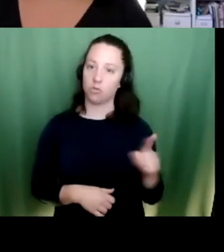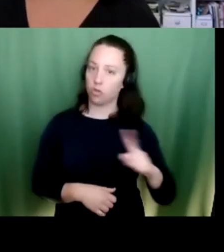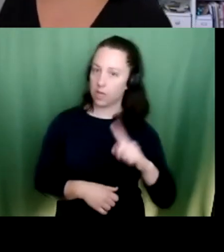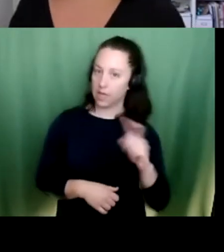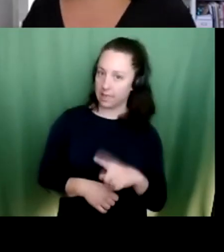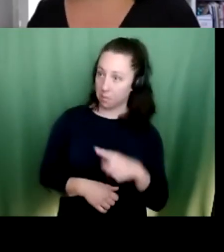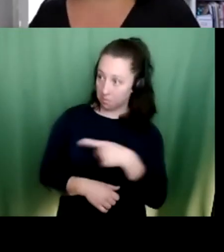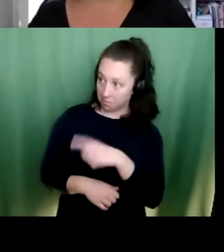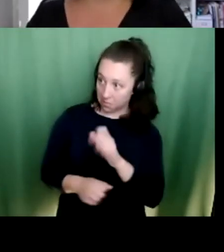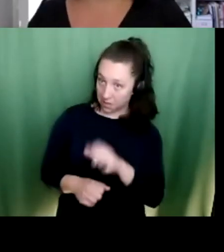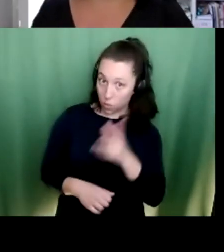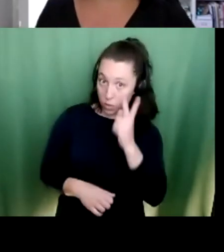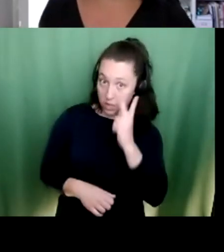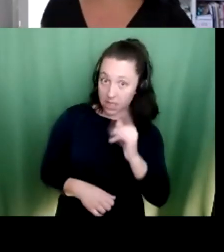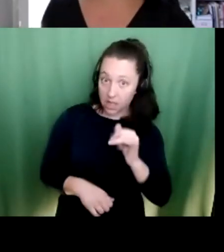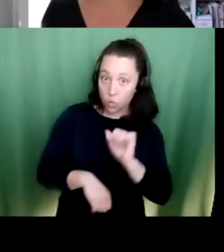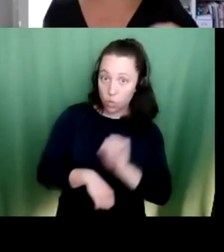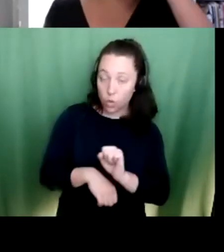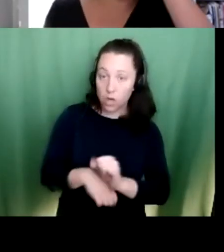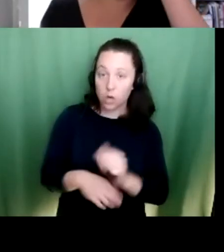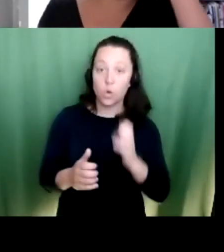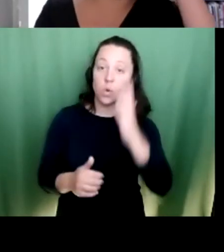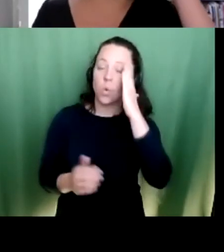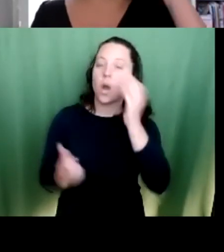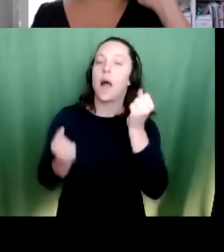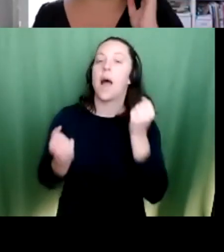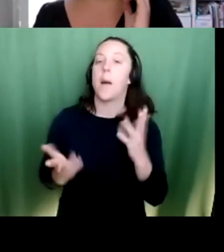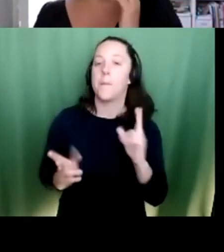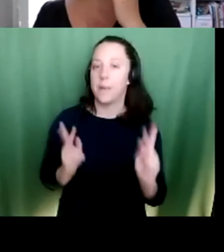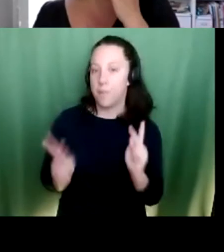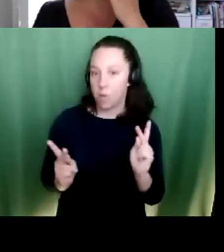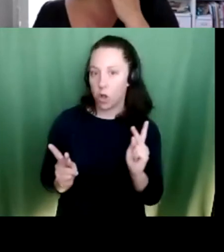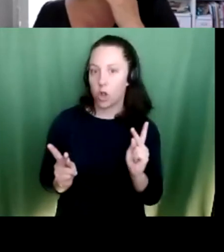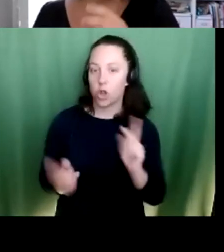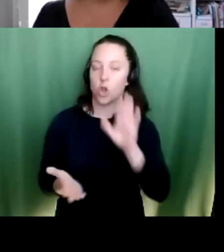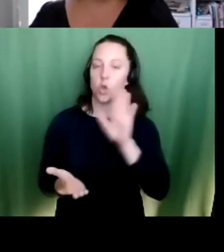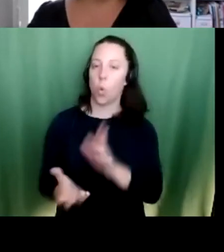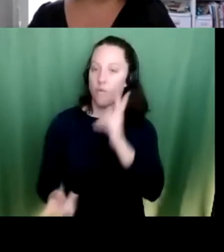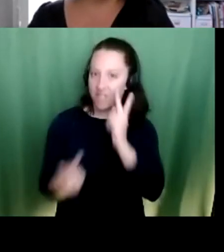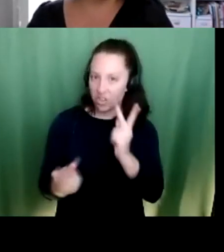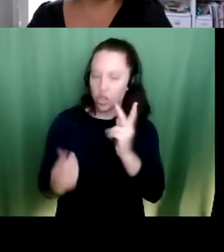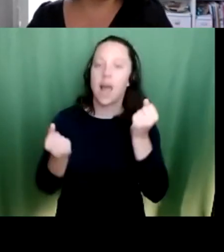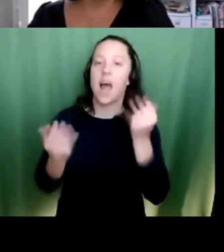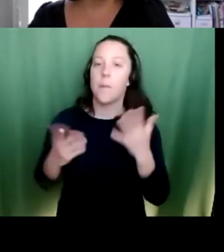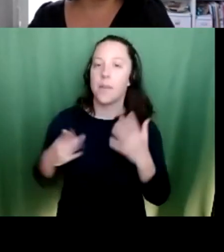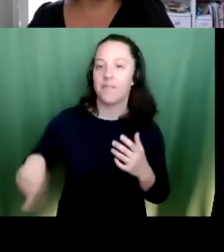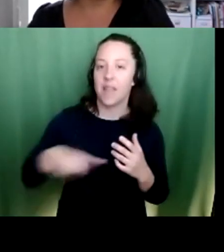of art? we want to know how many people who are low vision how many people are on the phone and